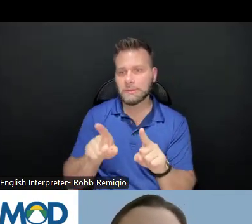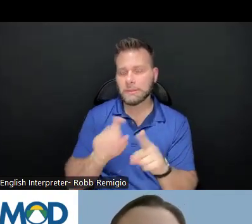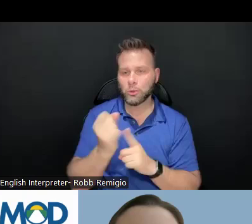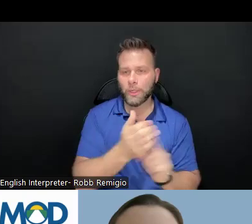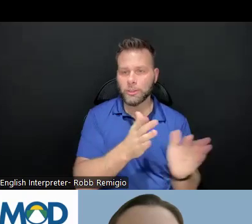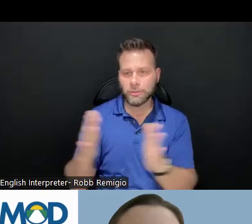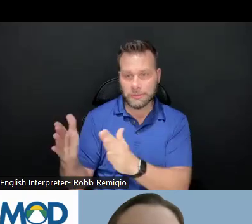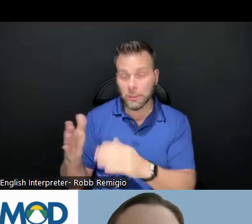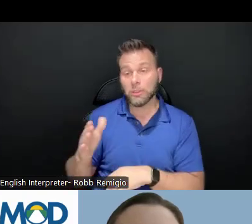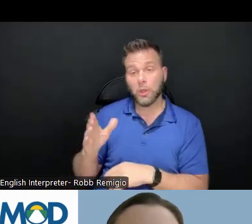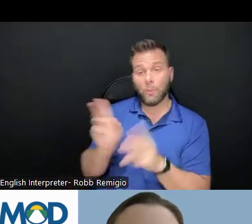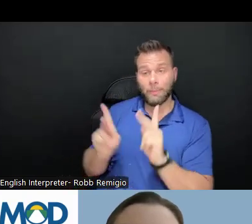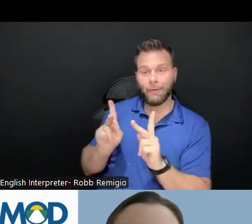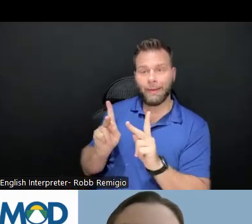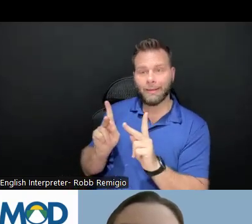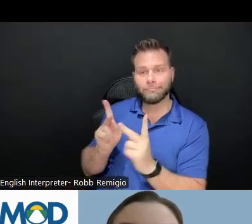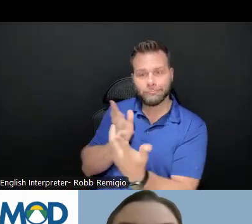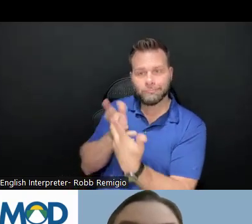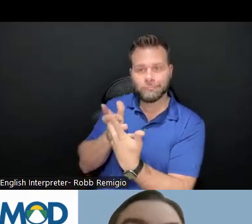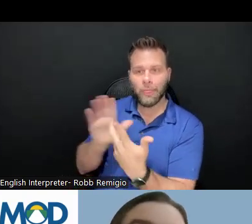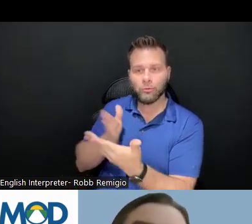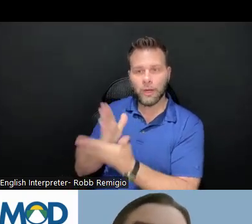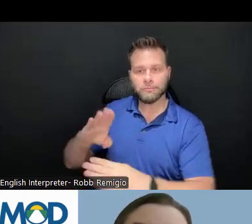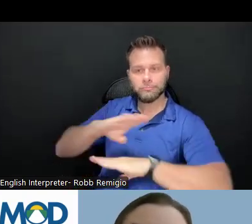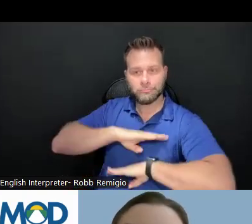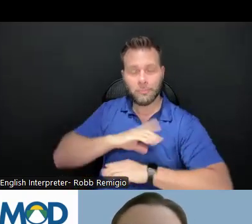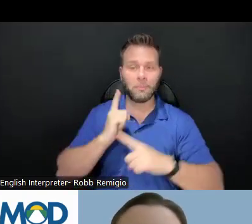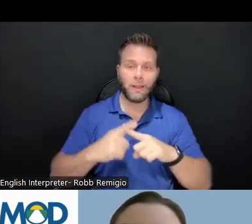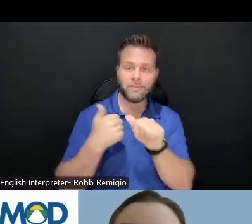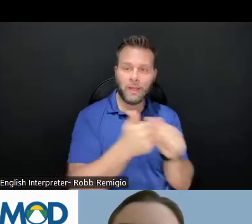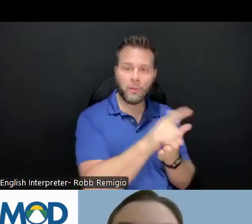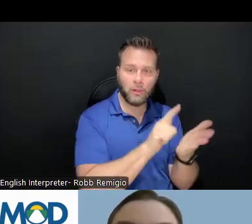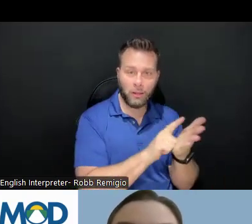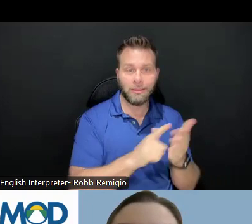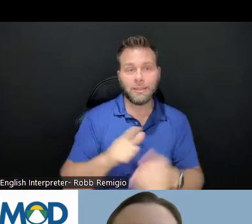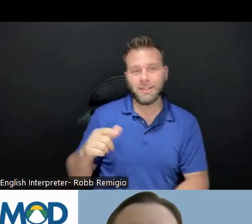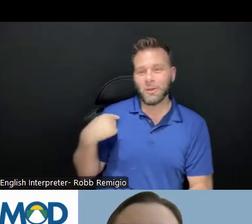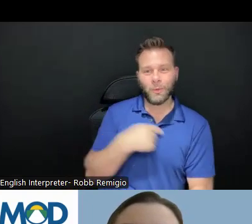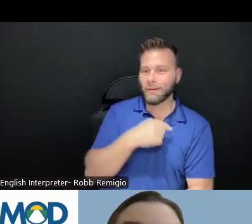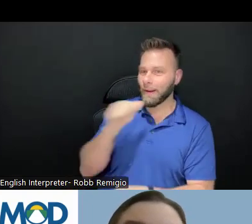situations so individuals can better assert their rights and comply with the law. MOD's not an enforcement